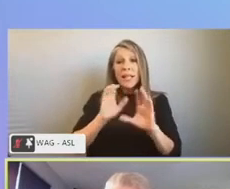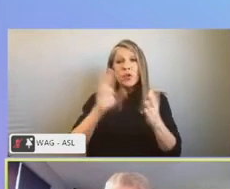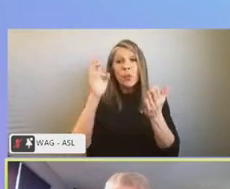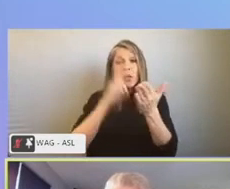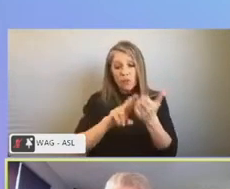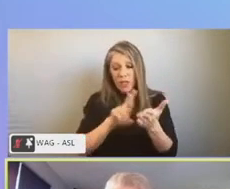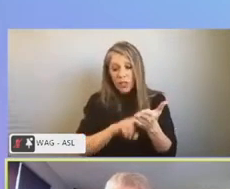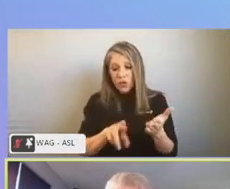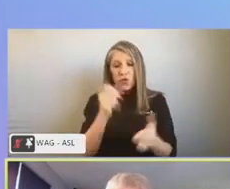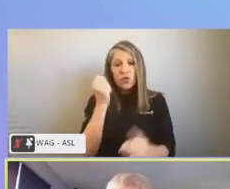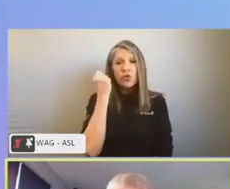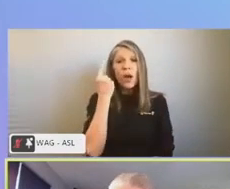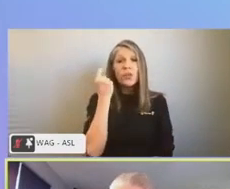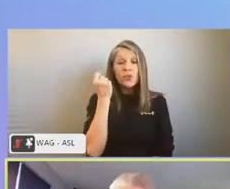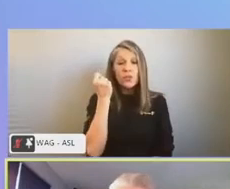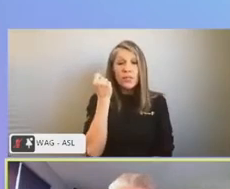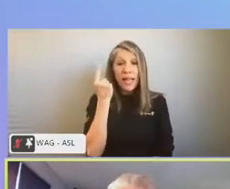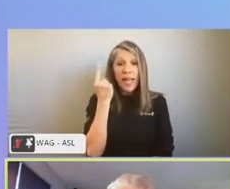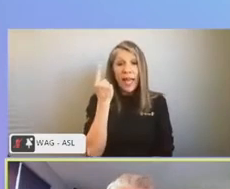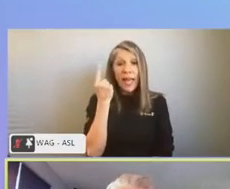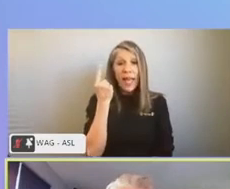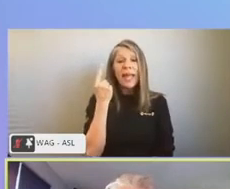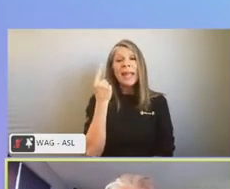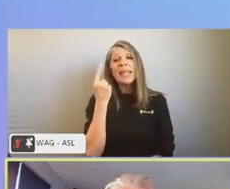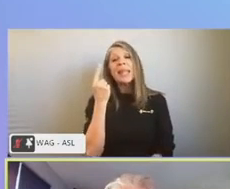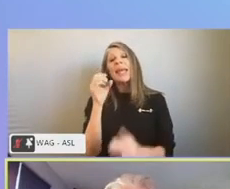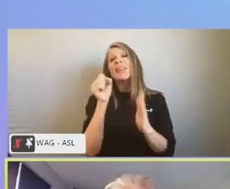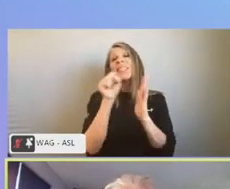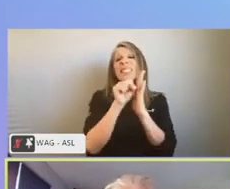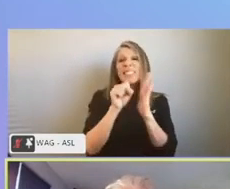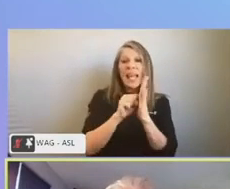Lisa Schur and Douglas Kruse from Rutgers university.